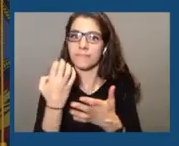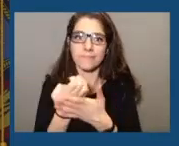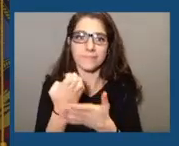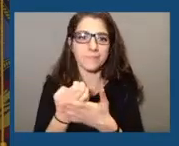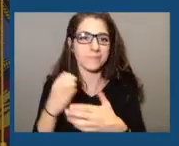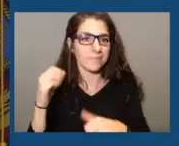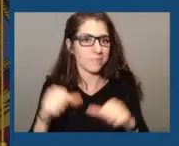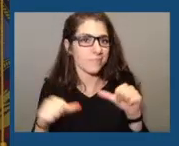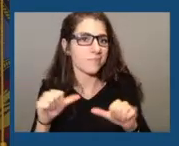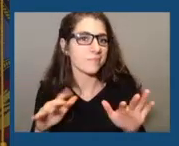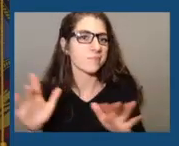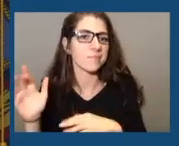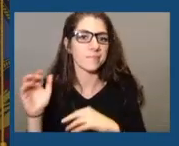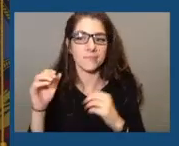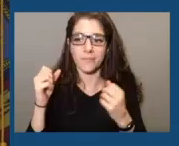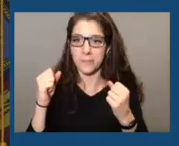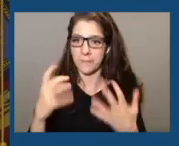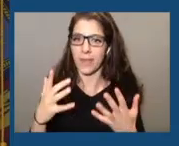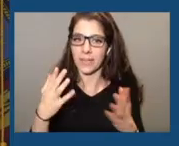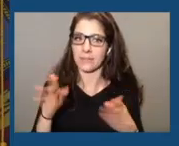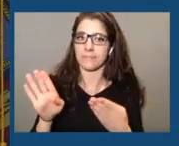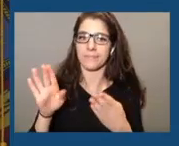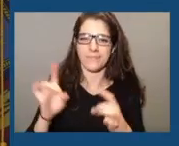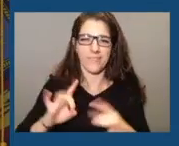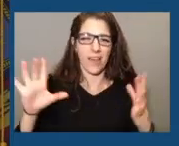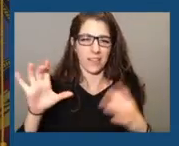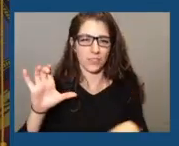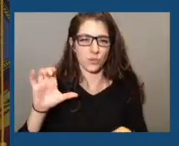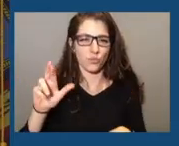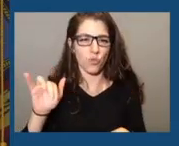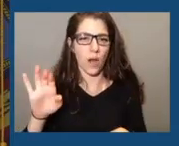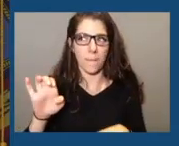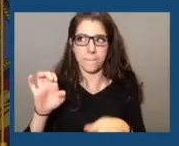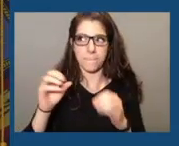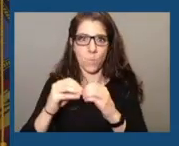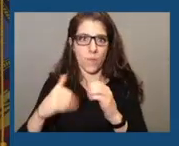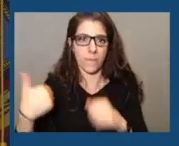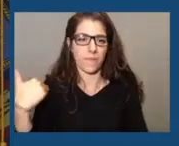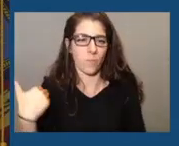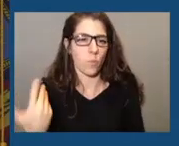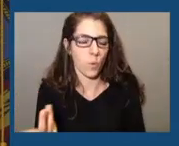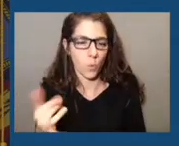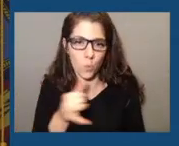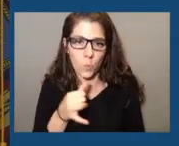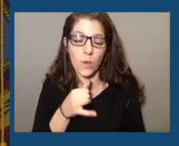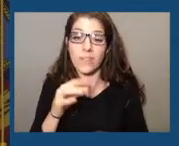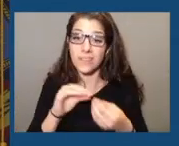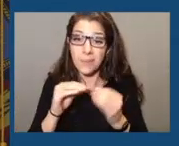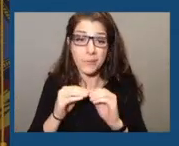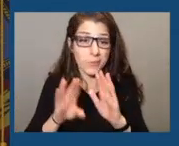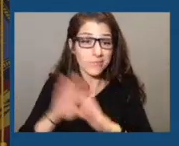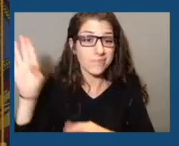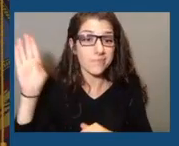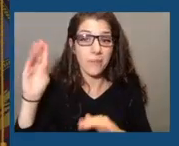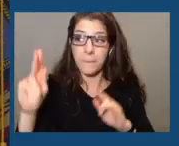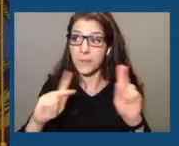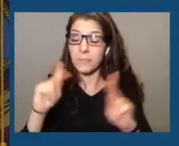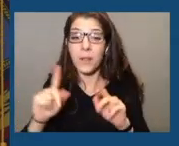and many turned to violence and crime in numbers we've never seen before and the numbers were sky high. People, people literally woke up, afraid,